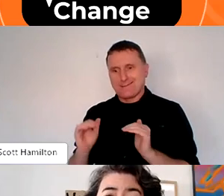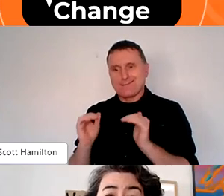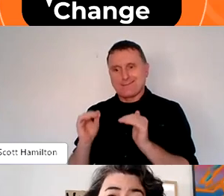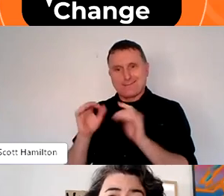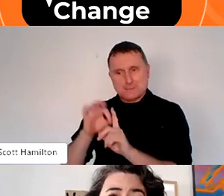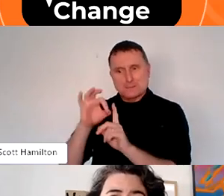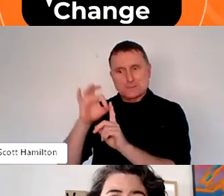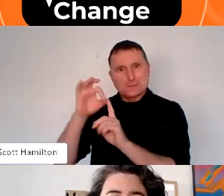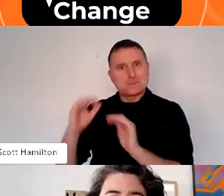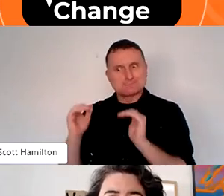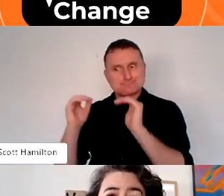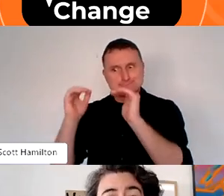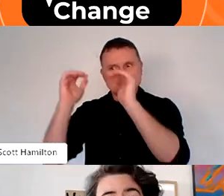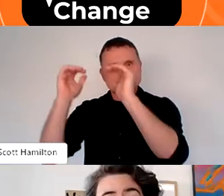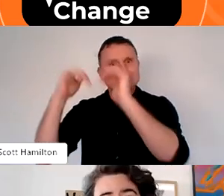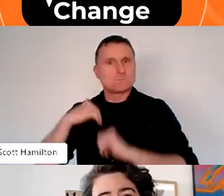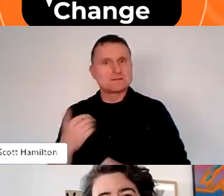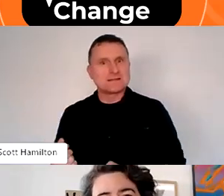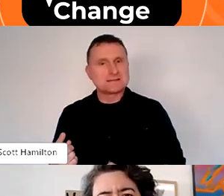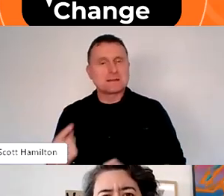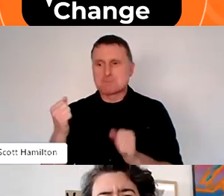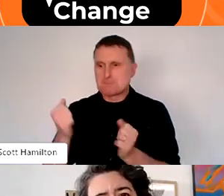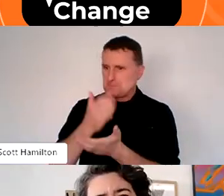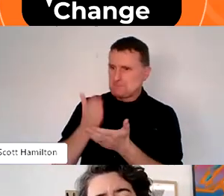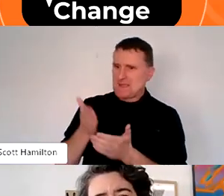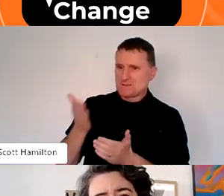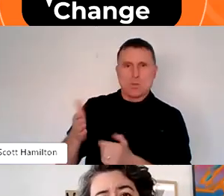in our education system to make it a place that is truly inclusive